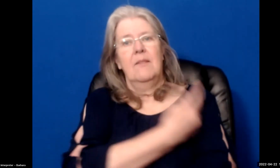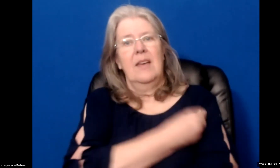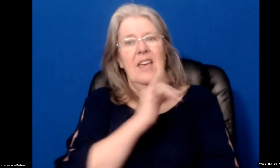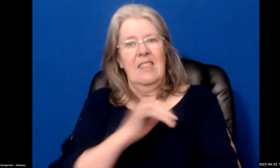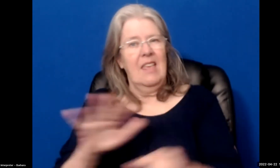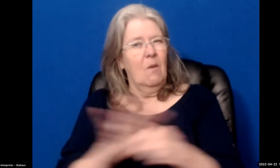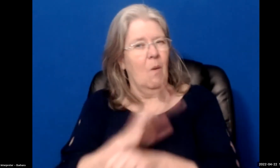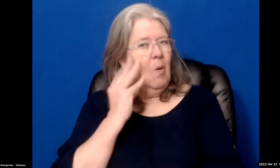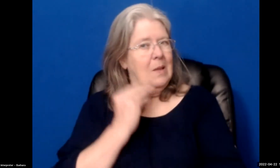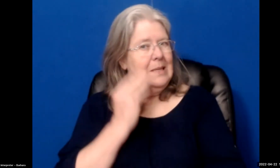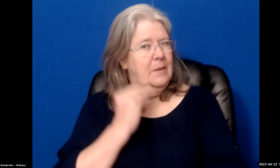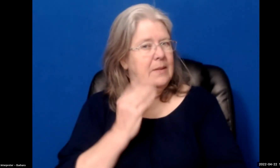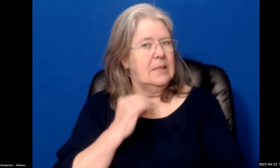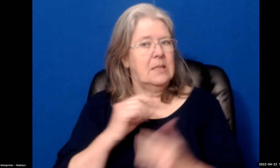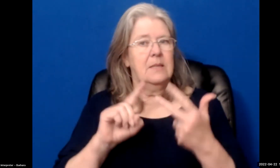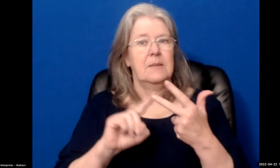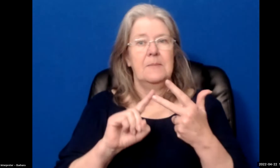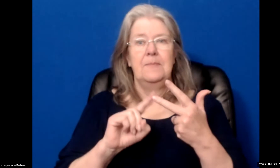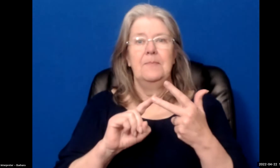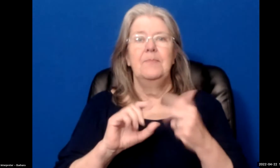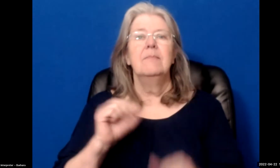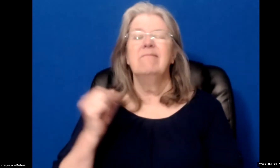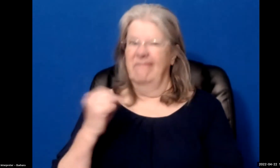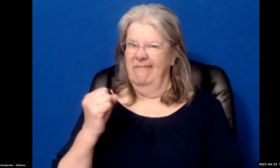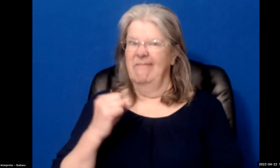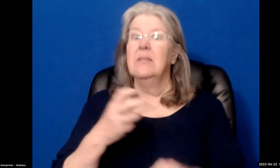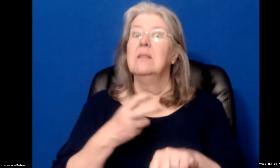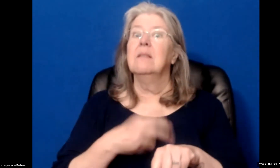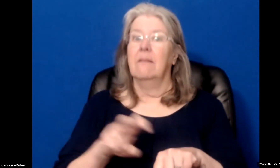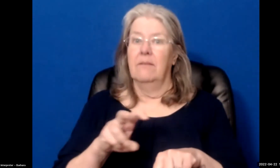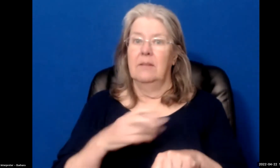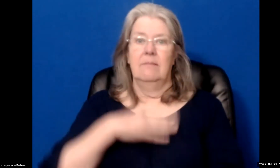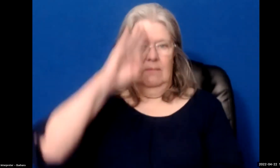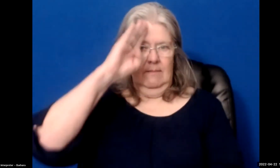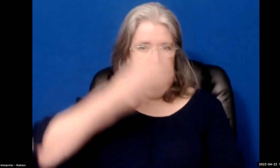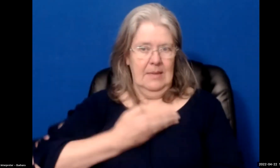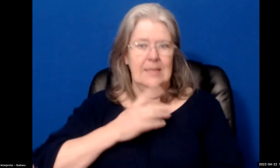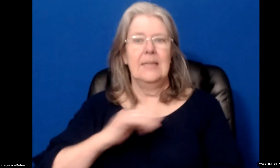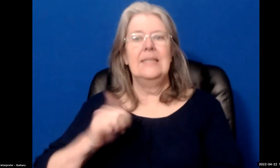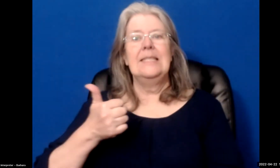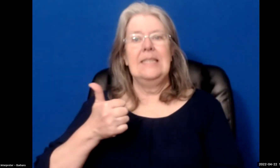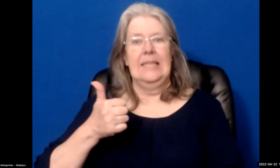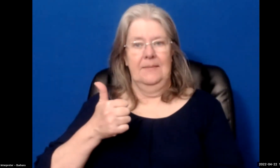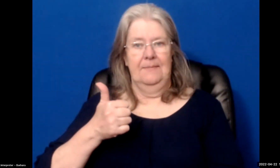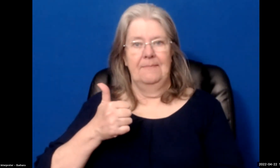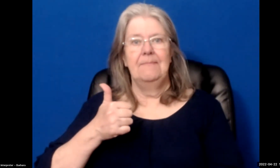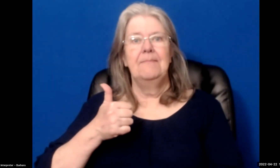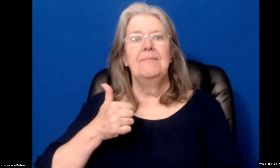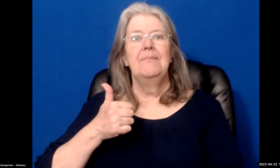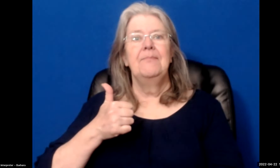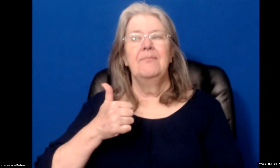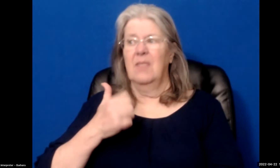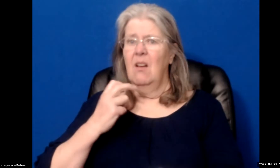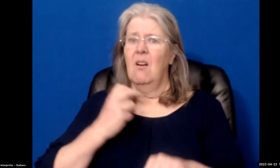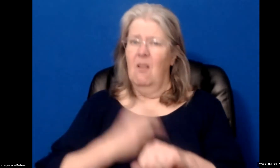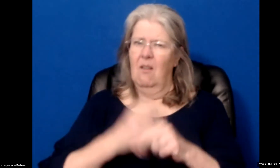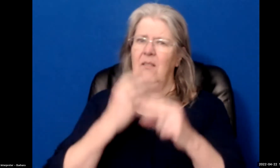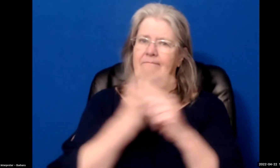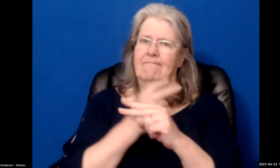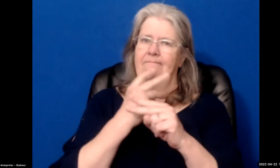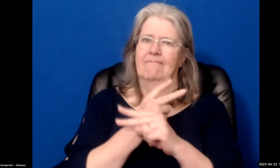Shannon: Yeah, it was difficult. My son is 10. It was hard to figure out when -- we had